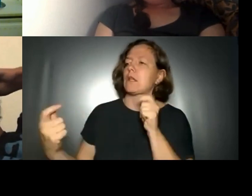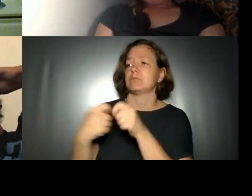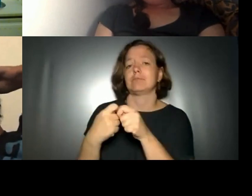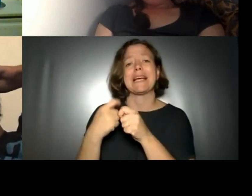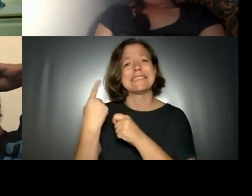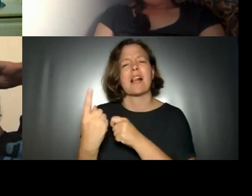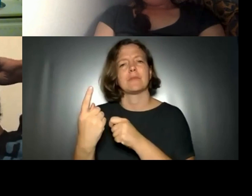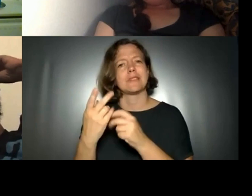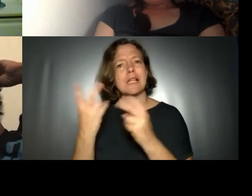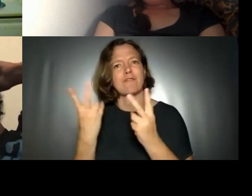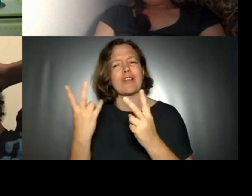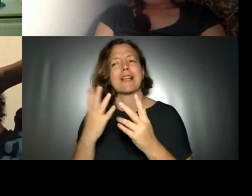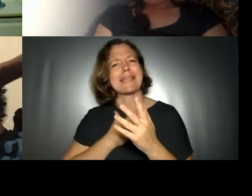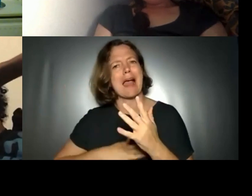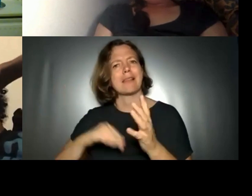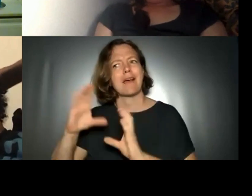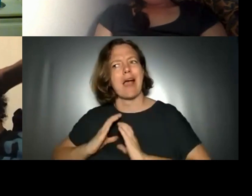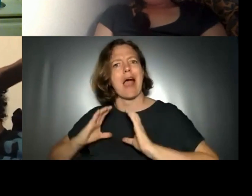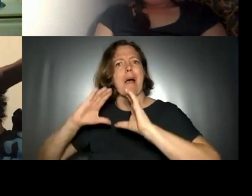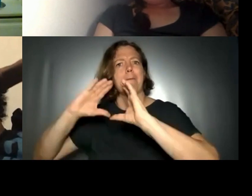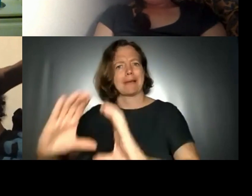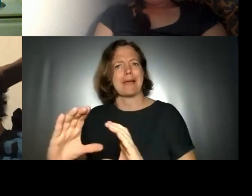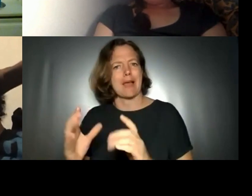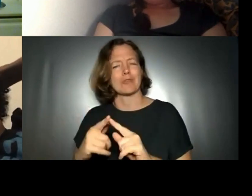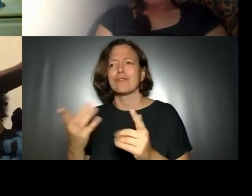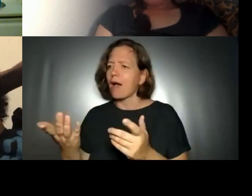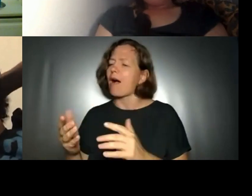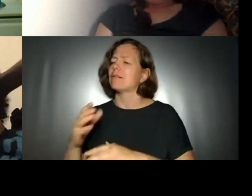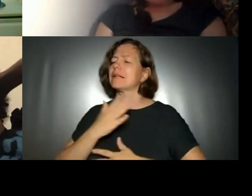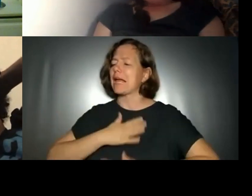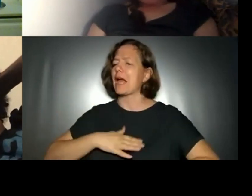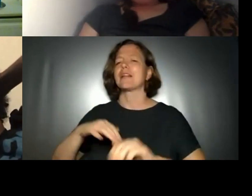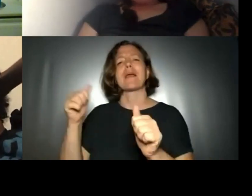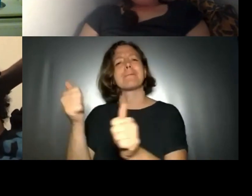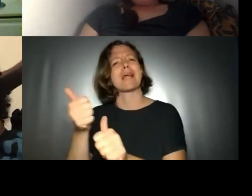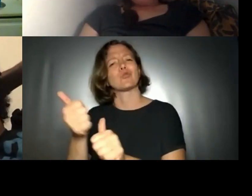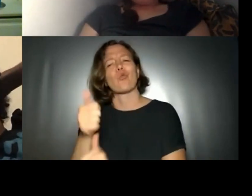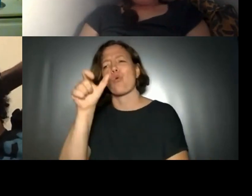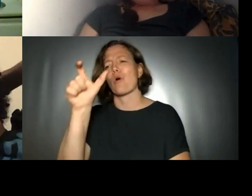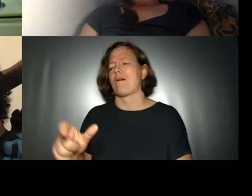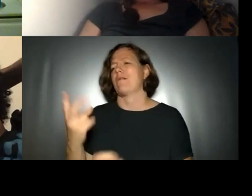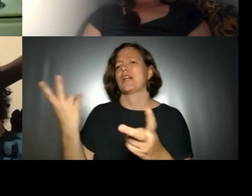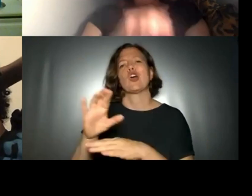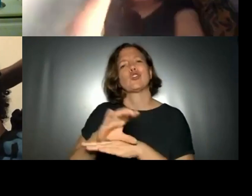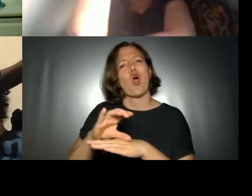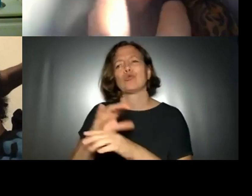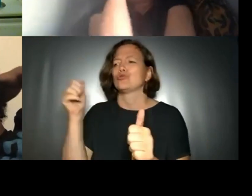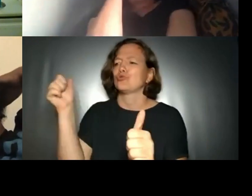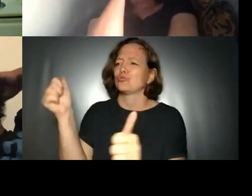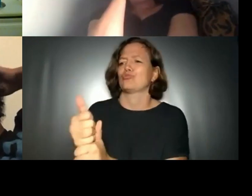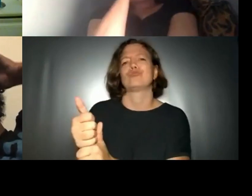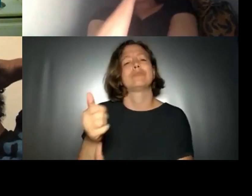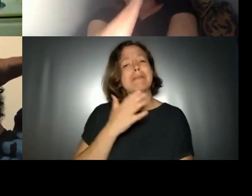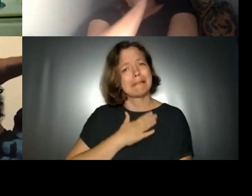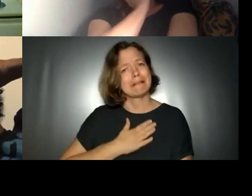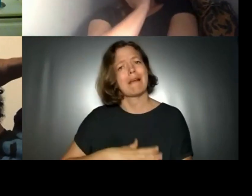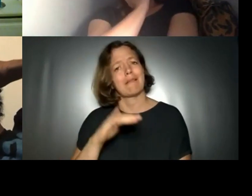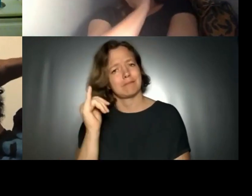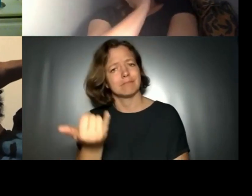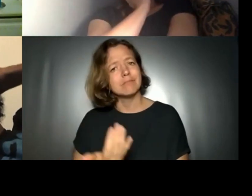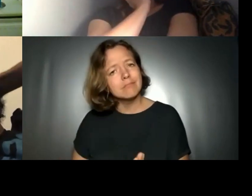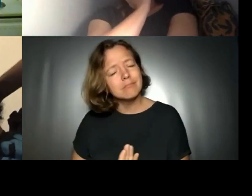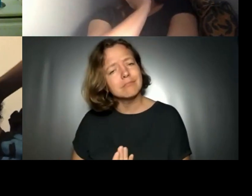or to mentor - be that in an official capacity or even just as a friend - other disabled artists.